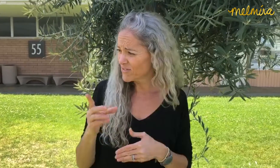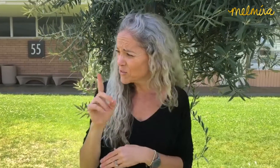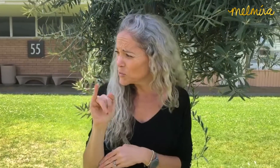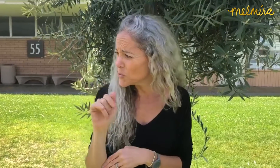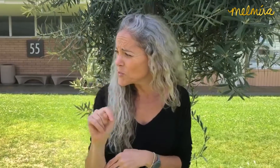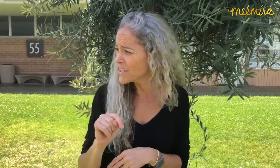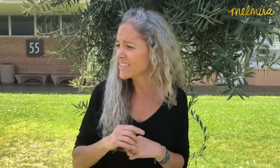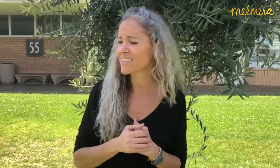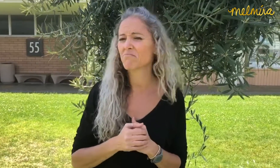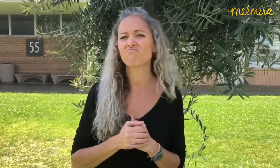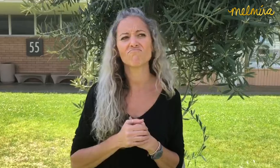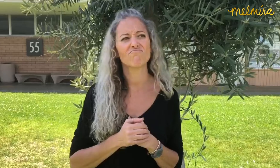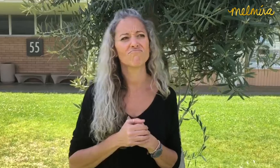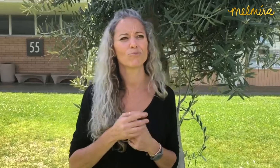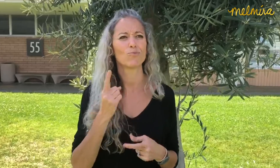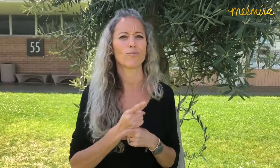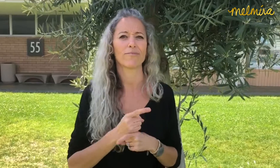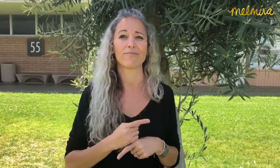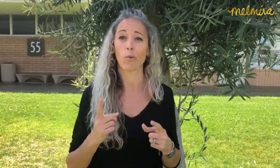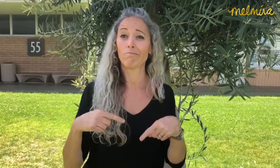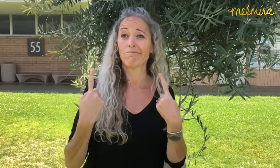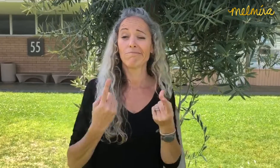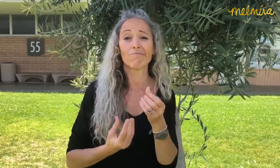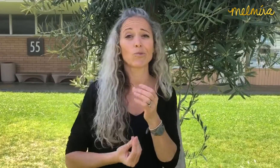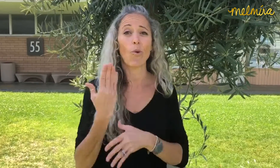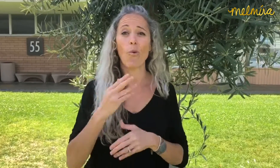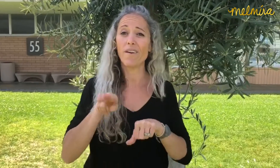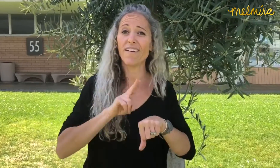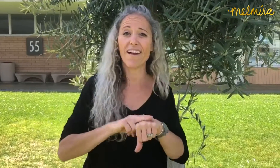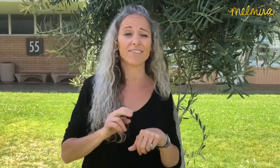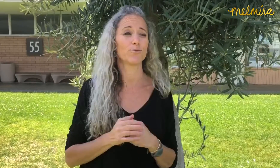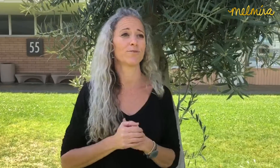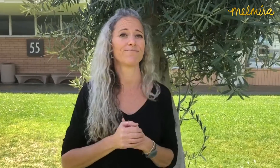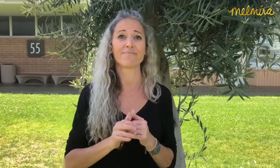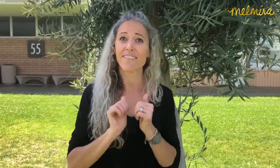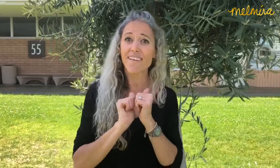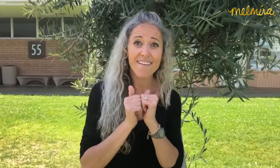encouraged me to do it, and he's right...so I've been letting it grow naturally since then.